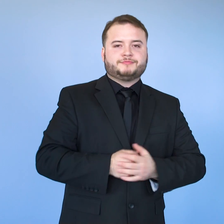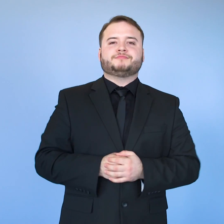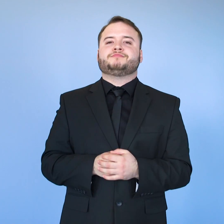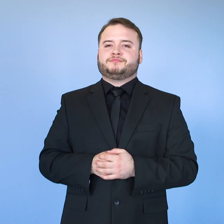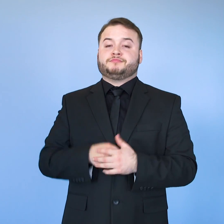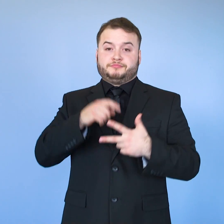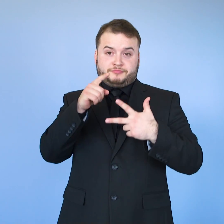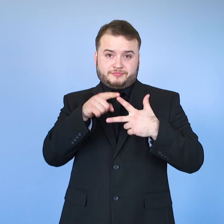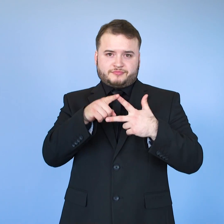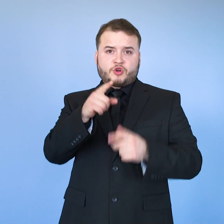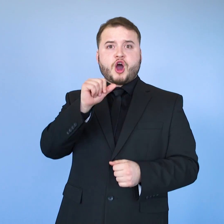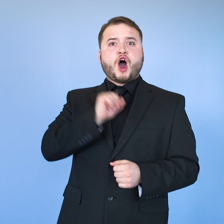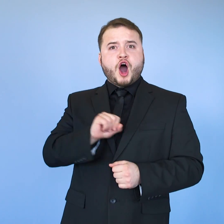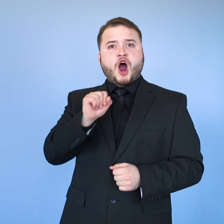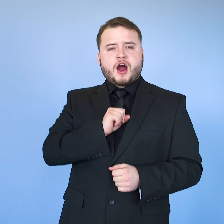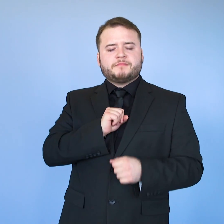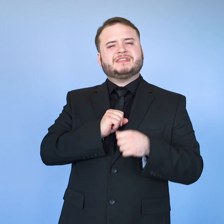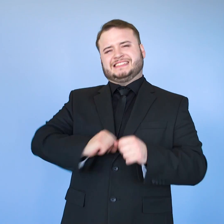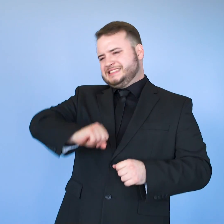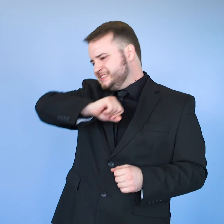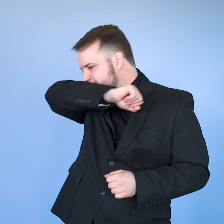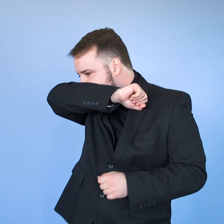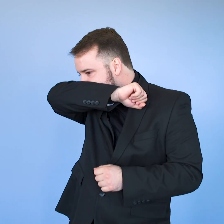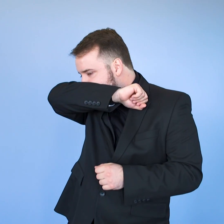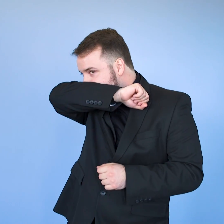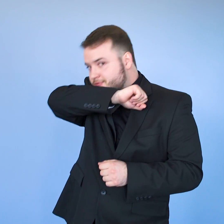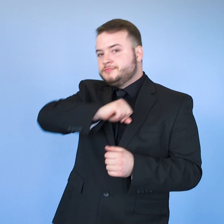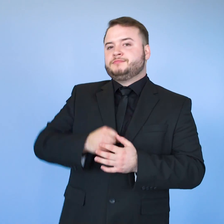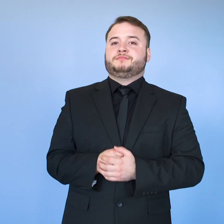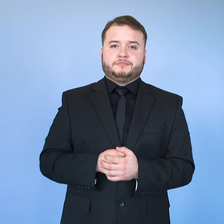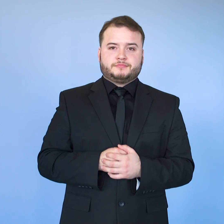Cover your cough every time.